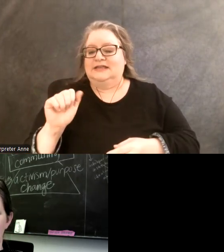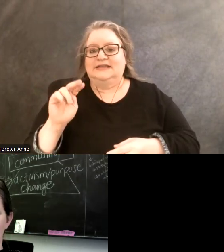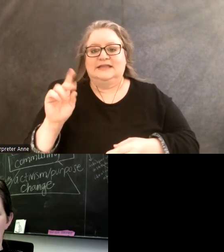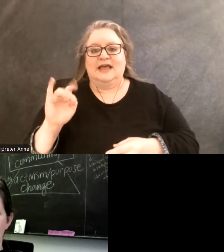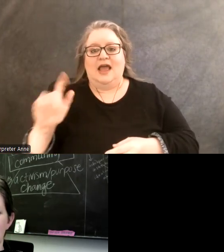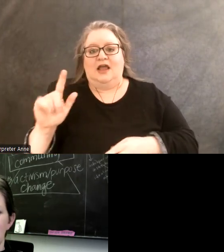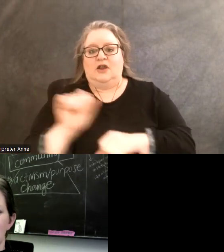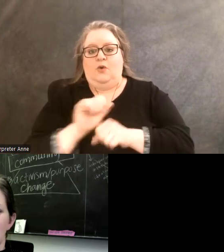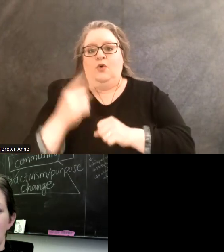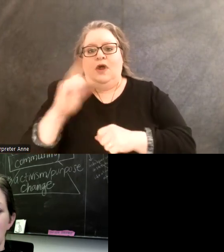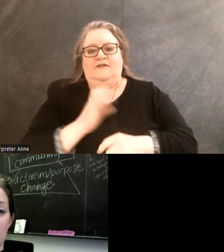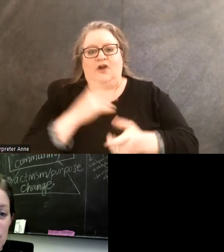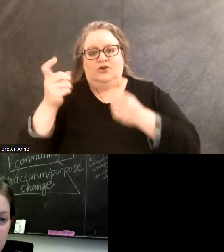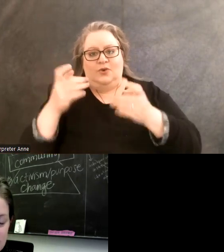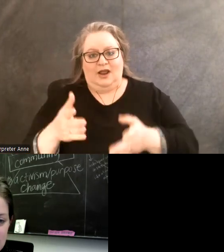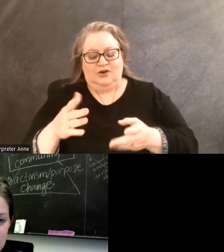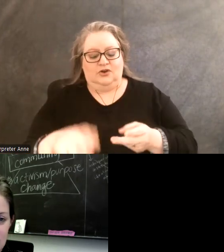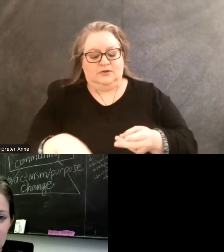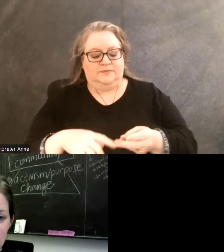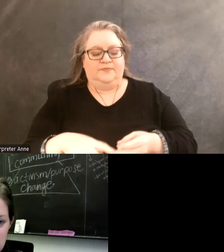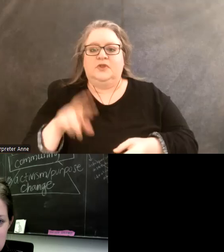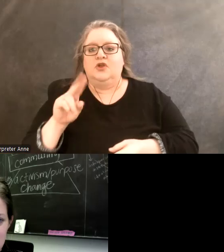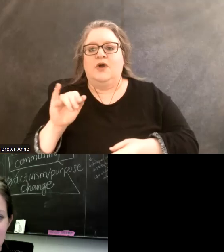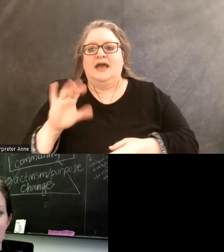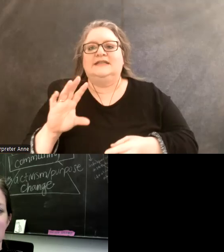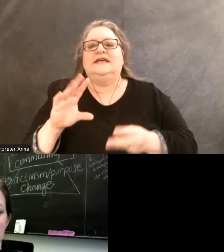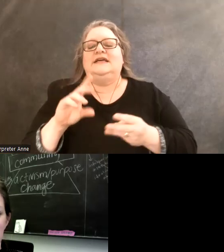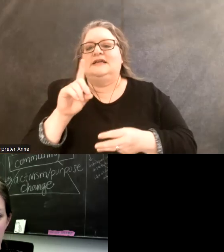Directors. UIC Cultural Disability Center which is where